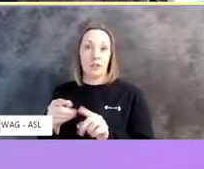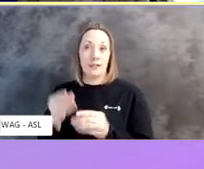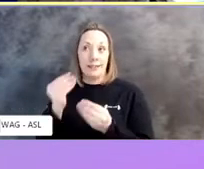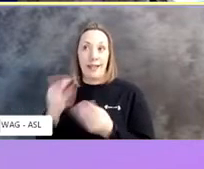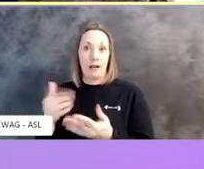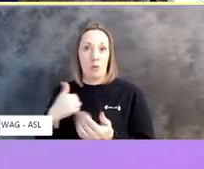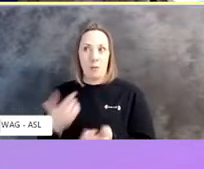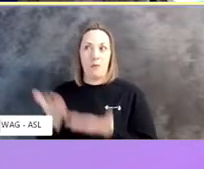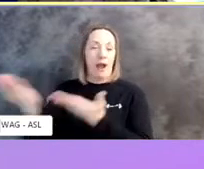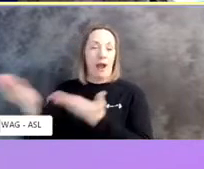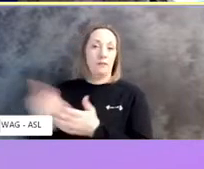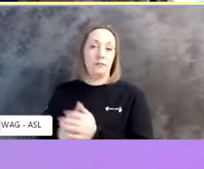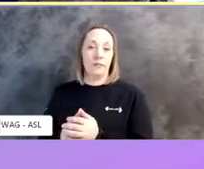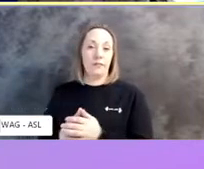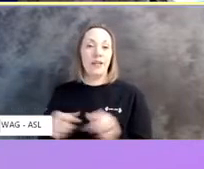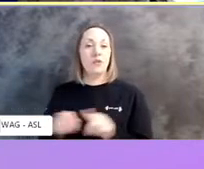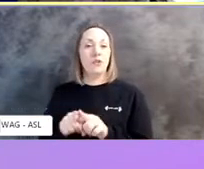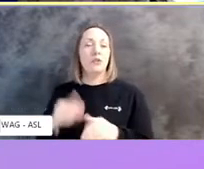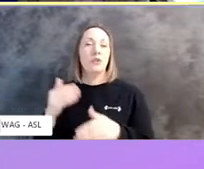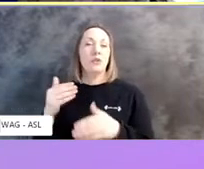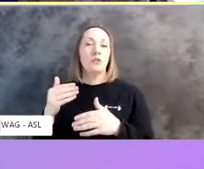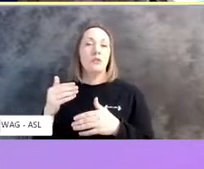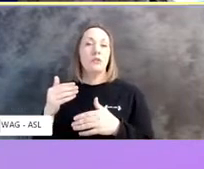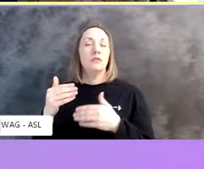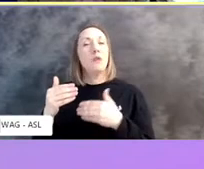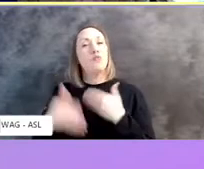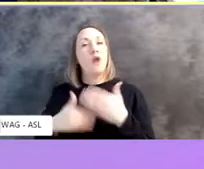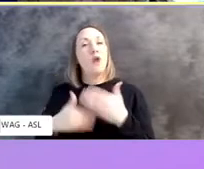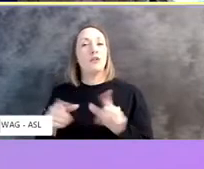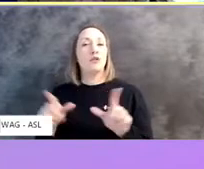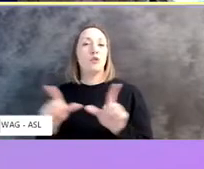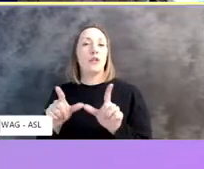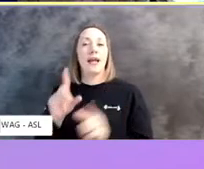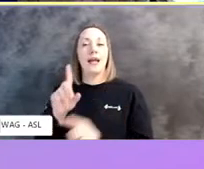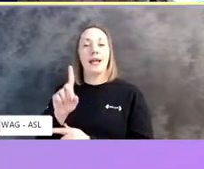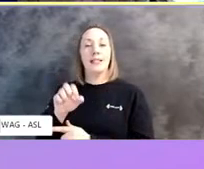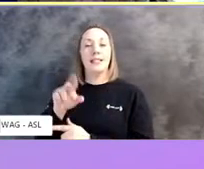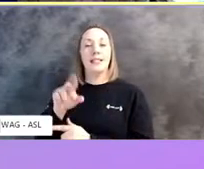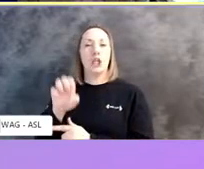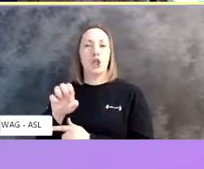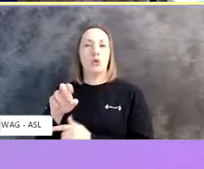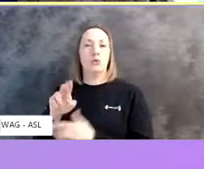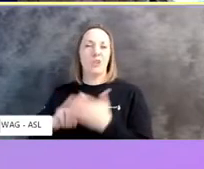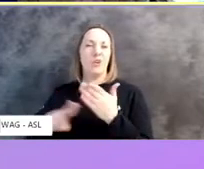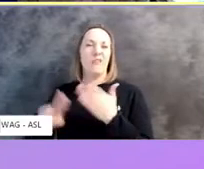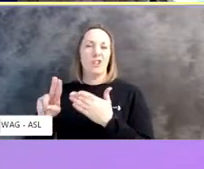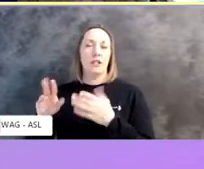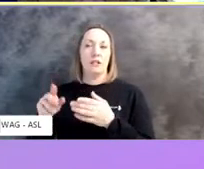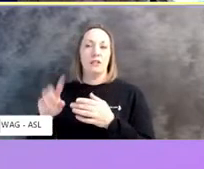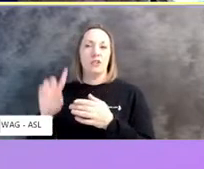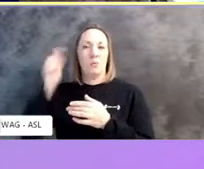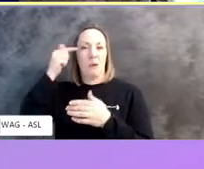bodies to understanding the details that they are